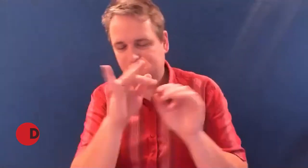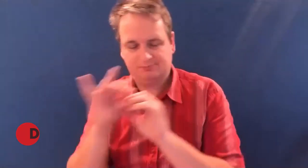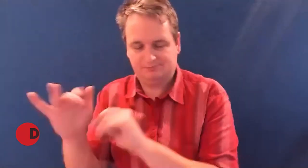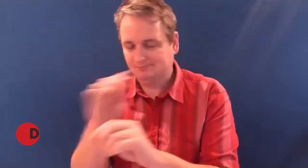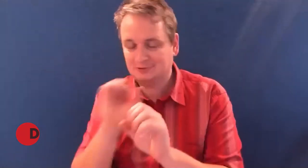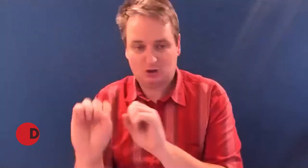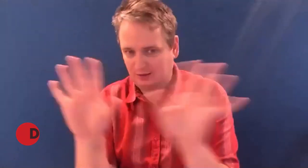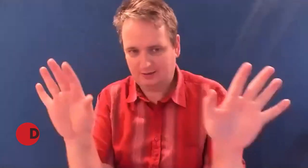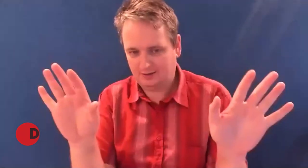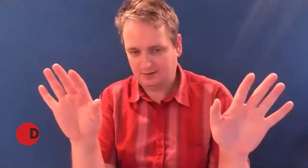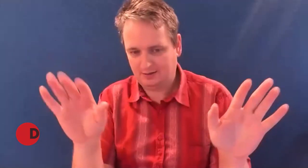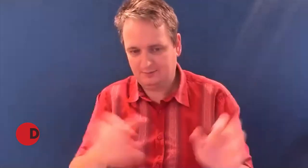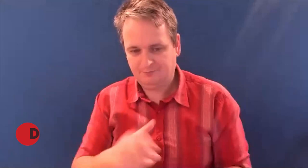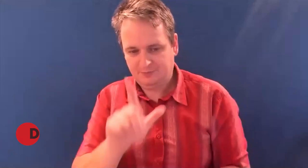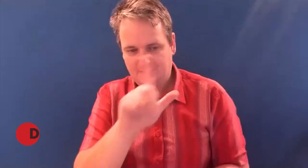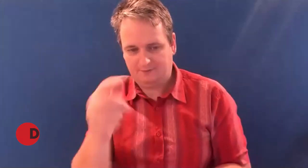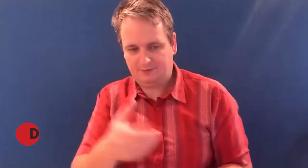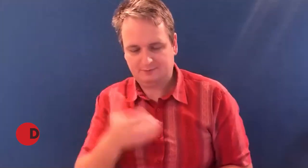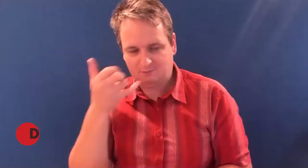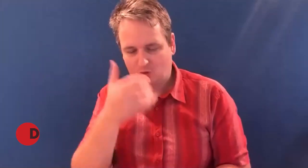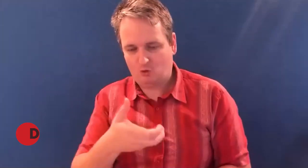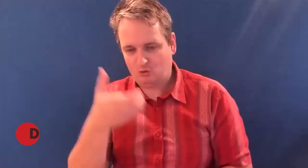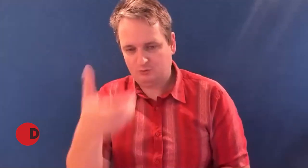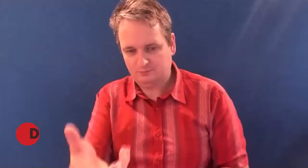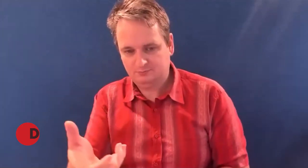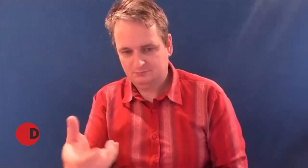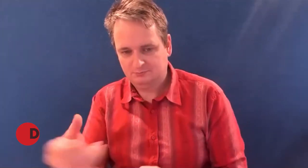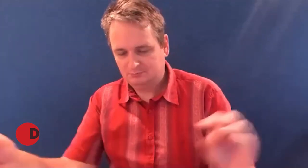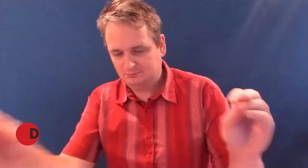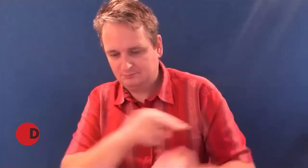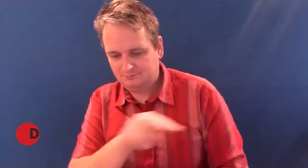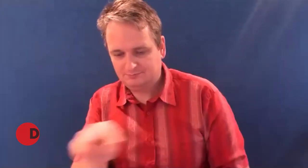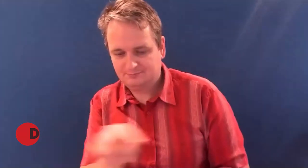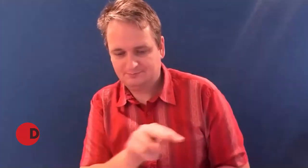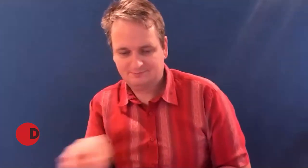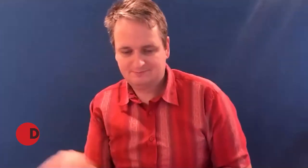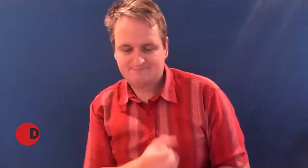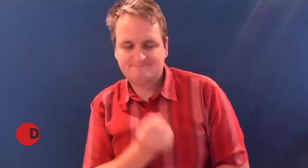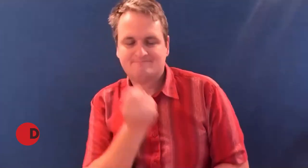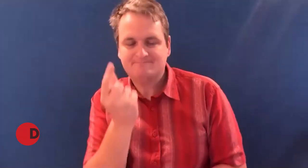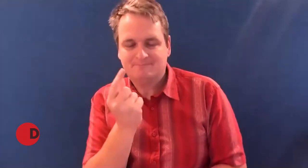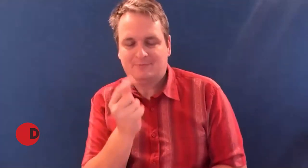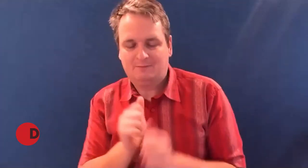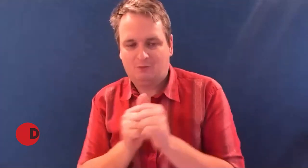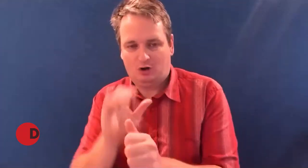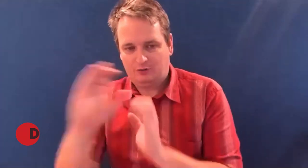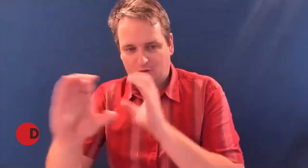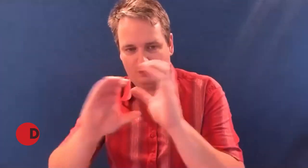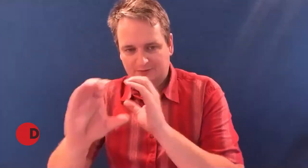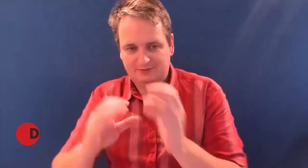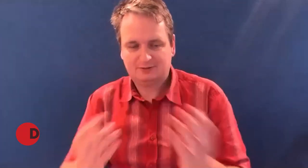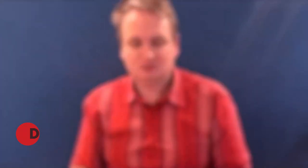I take out my mobile with Live Transcribe to read and follow most of the conversations.